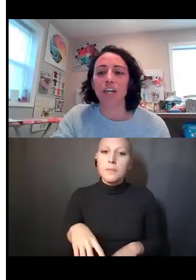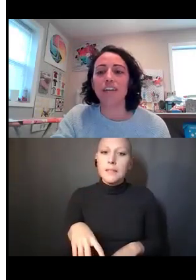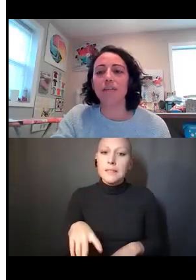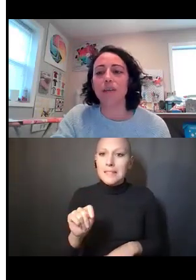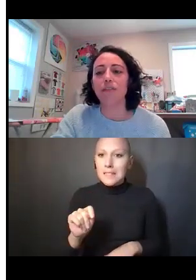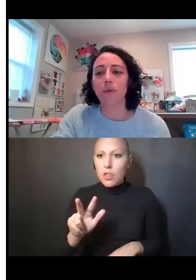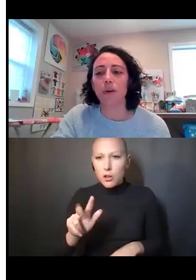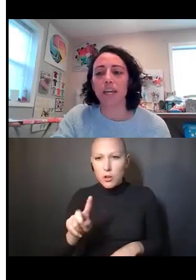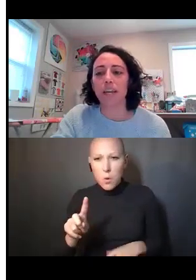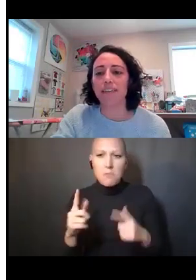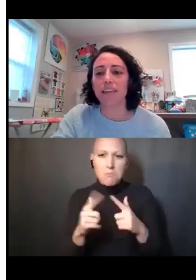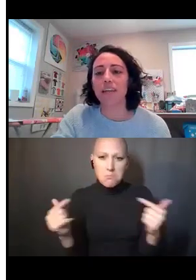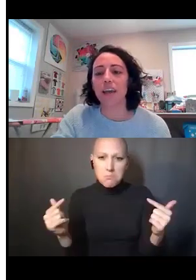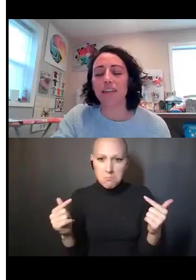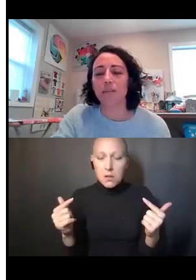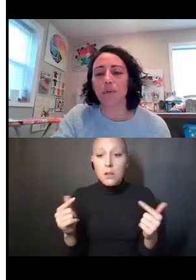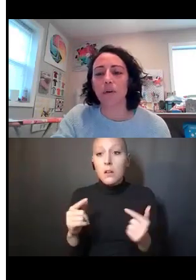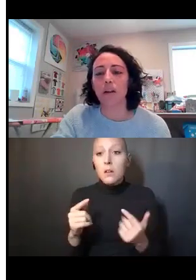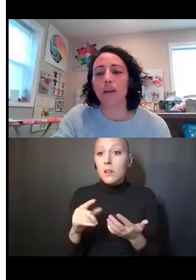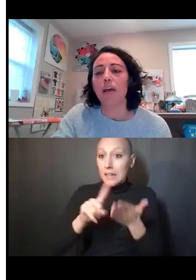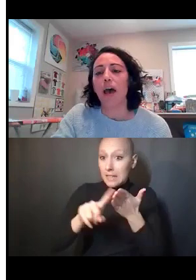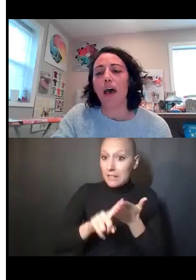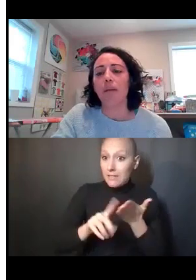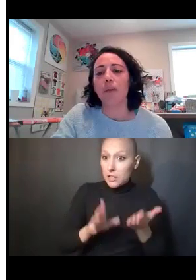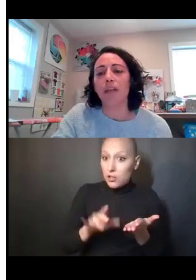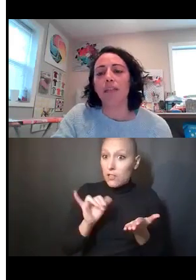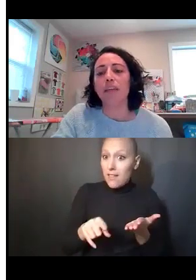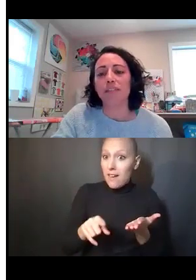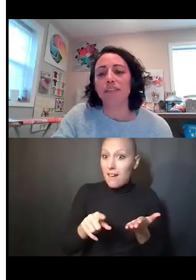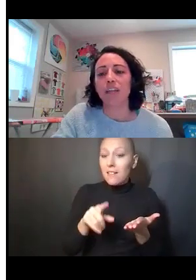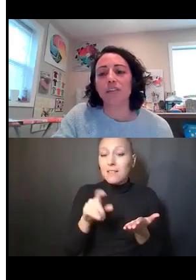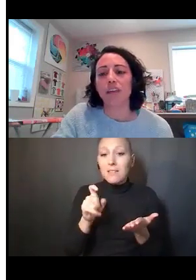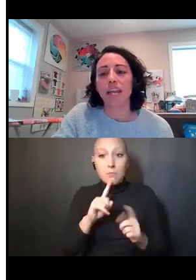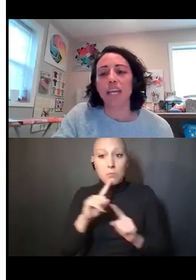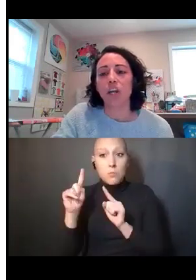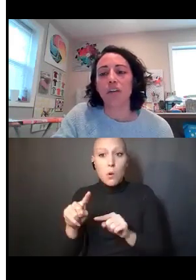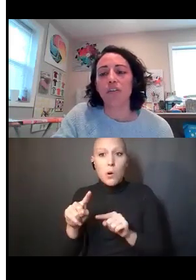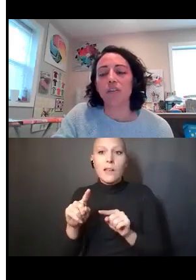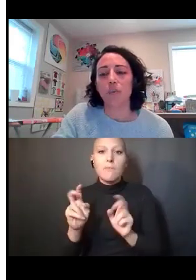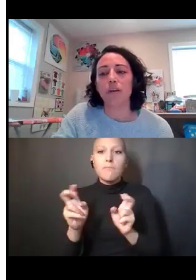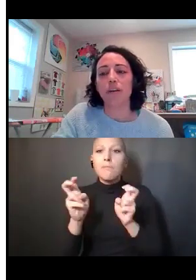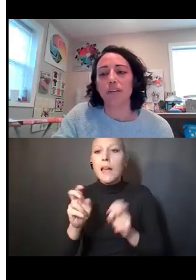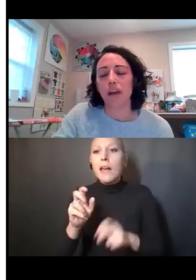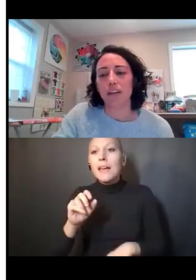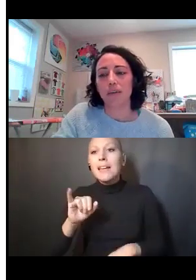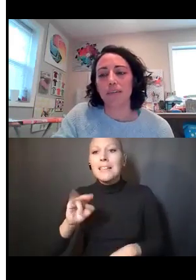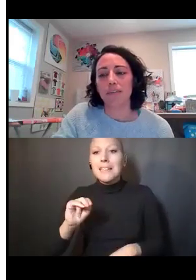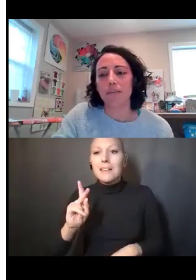need to be reported as in-kind support on the investigator's NIH other support documents?